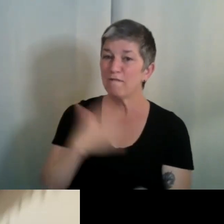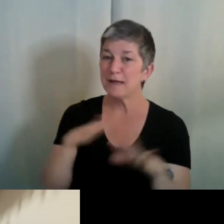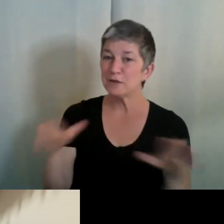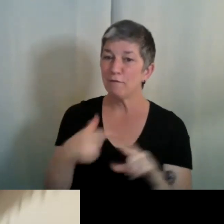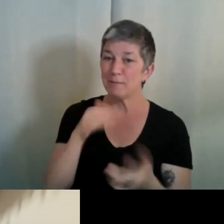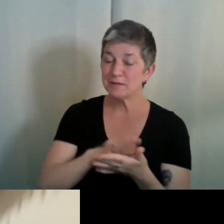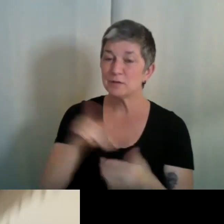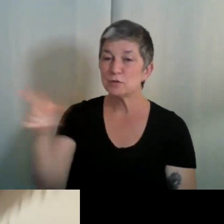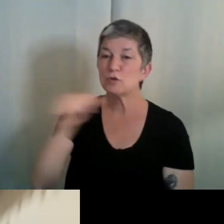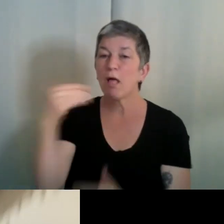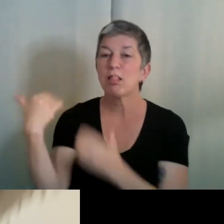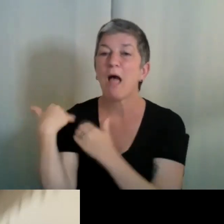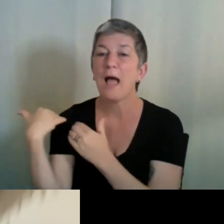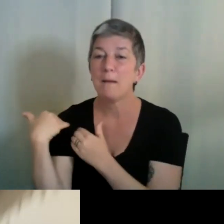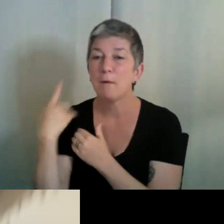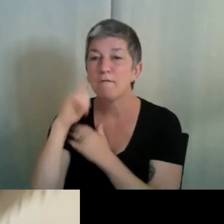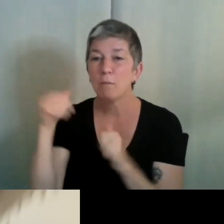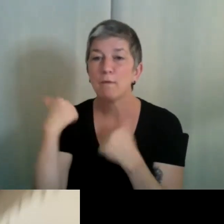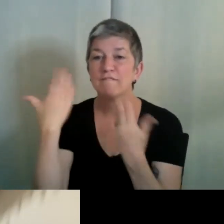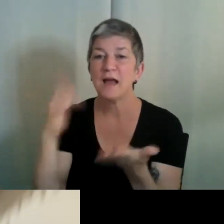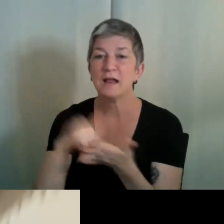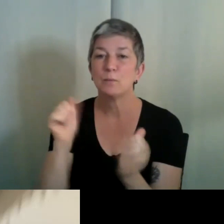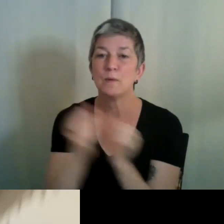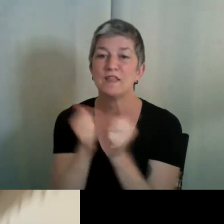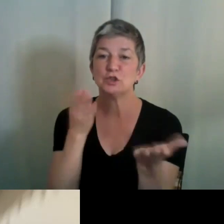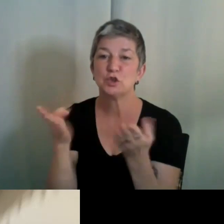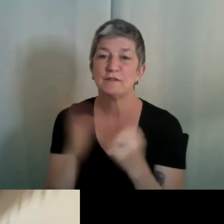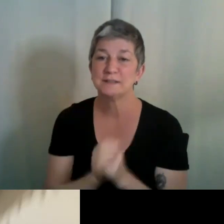liable for providing him with services. And that's not going